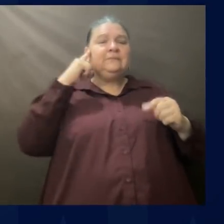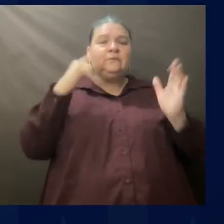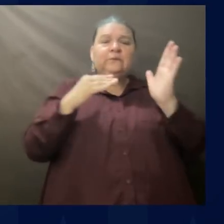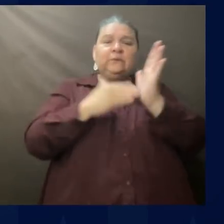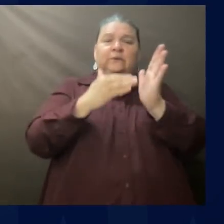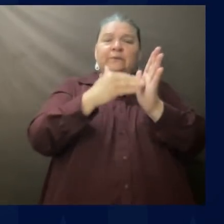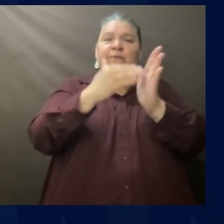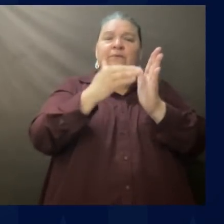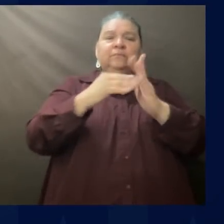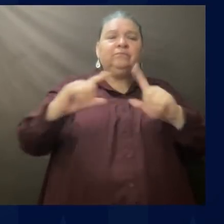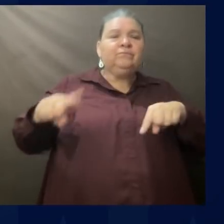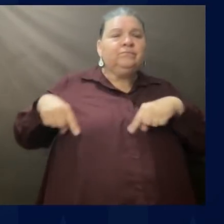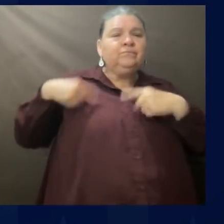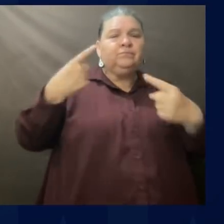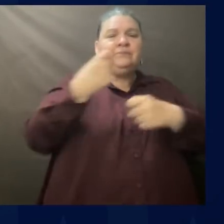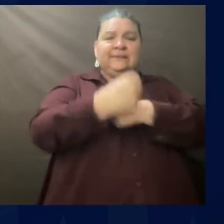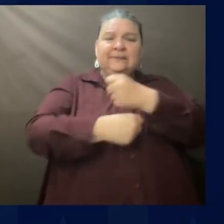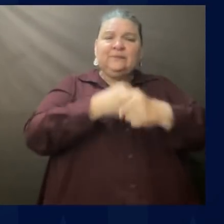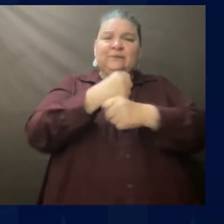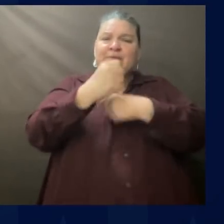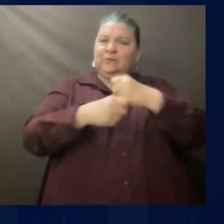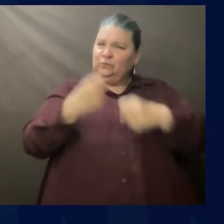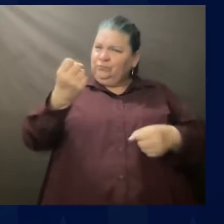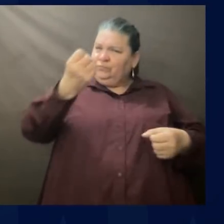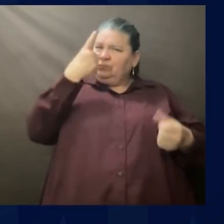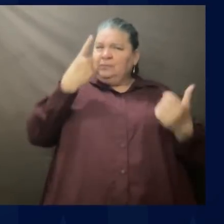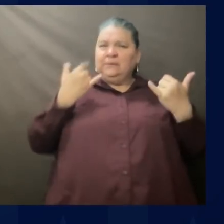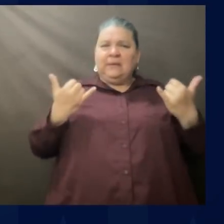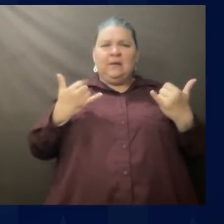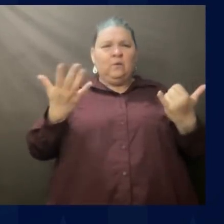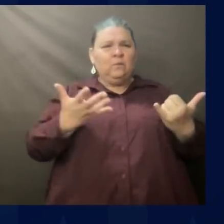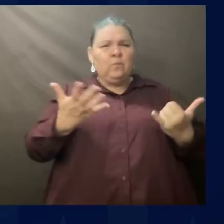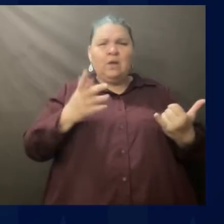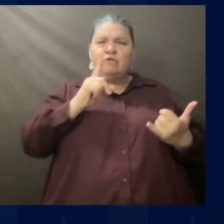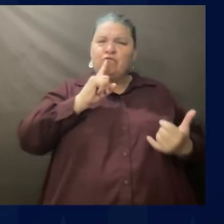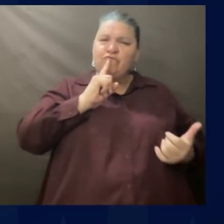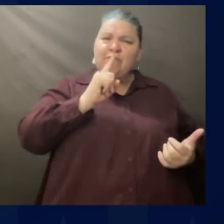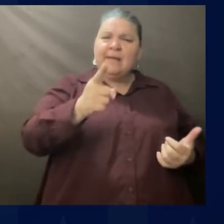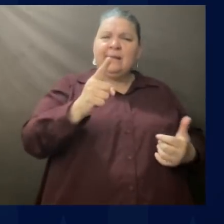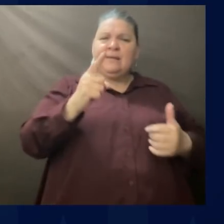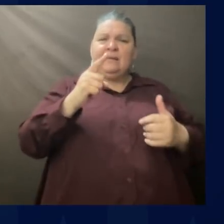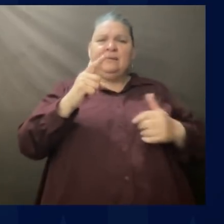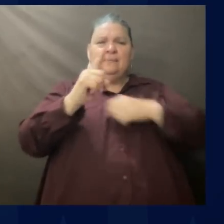in so many countries as I speak. These are the foundations of our great experiment,